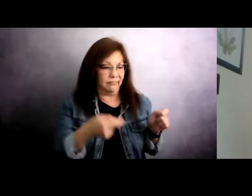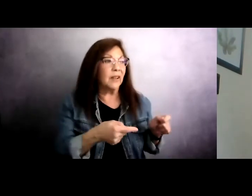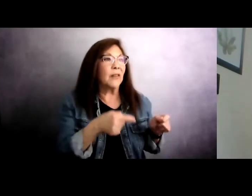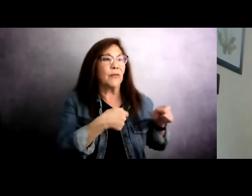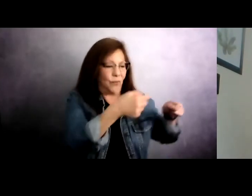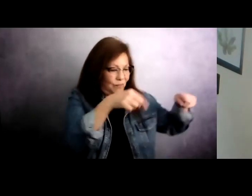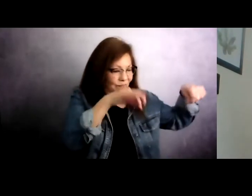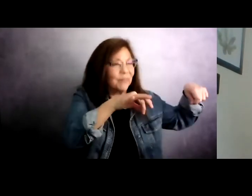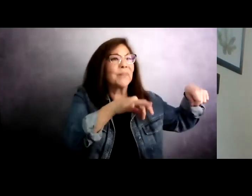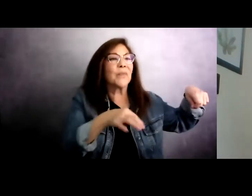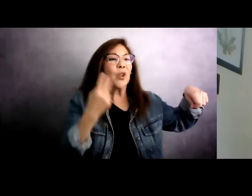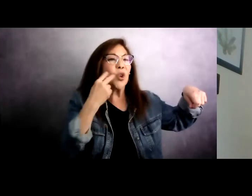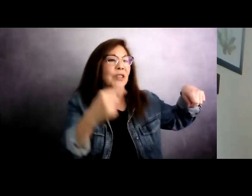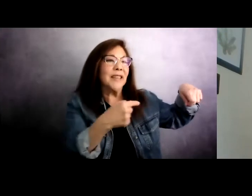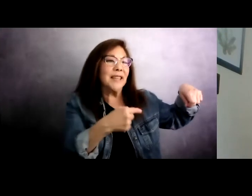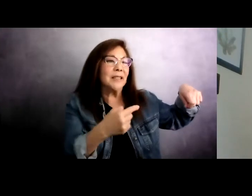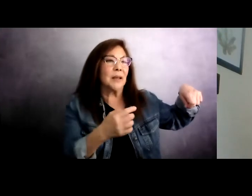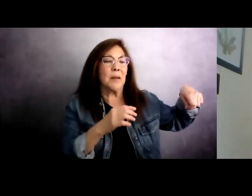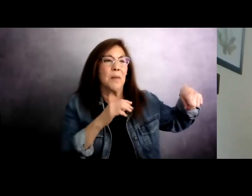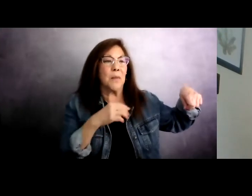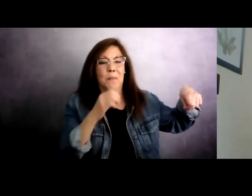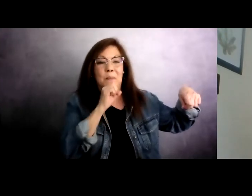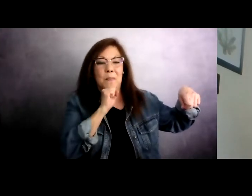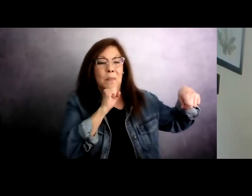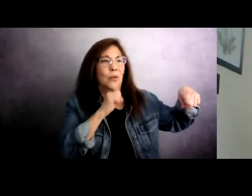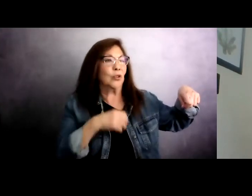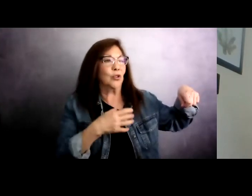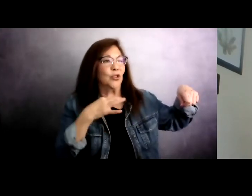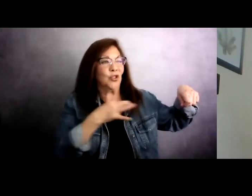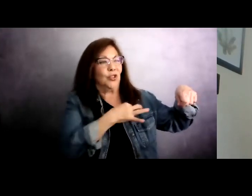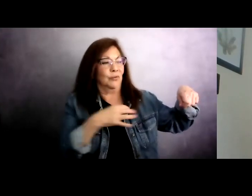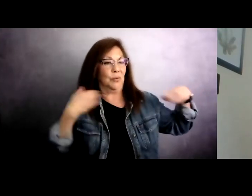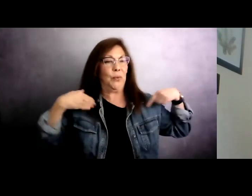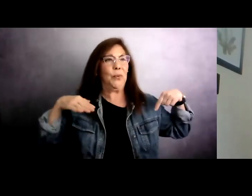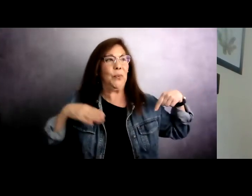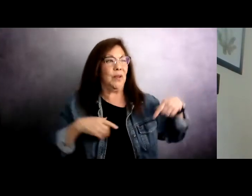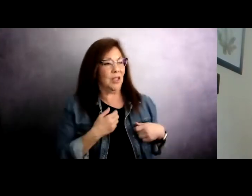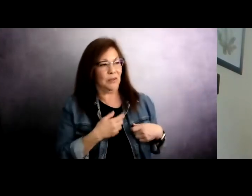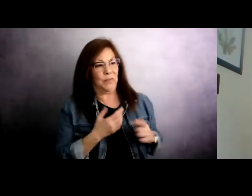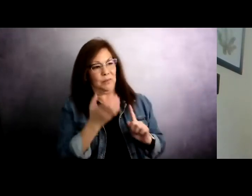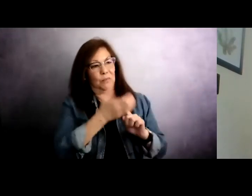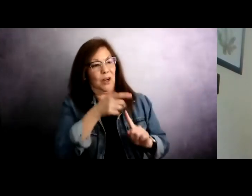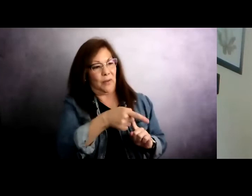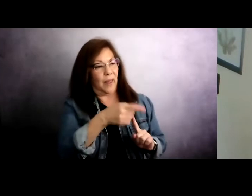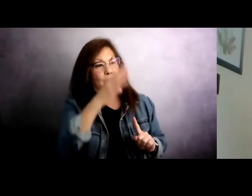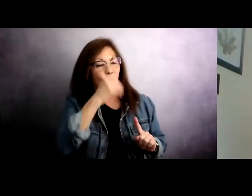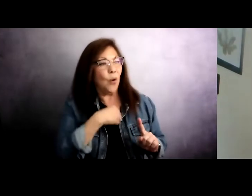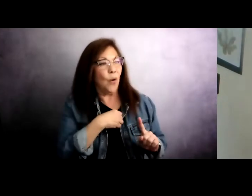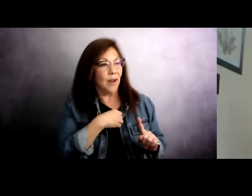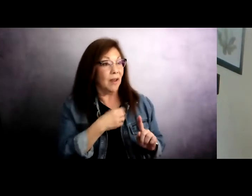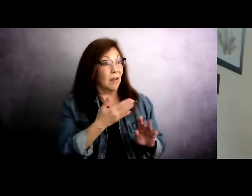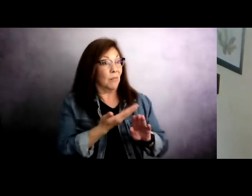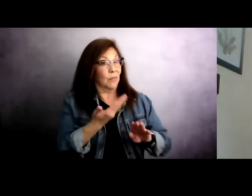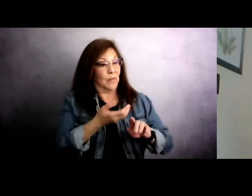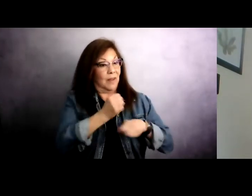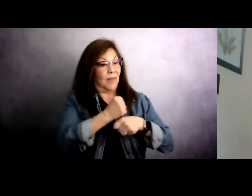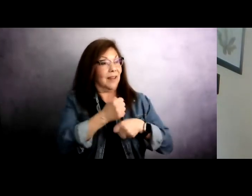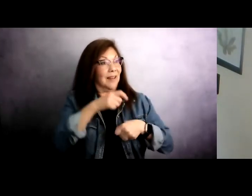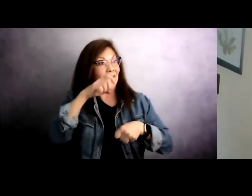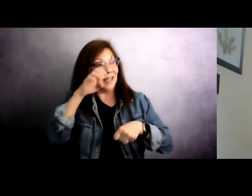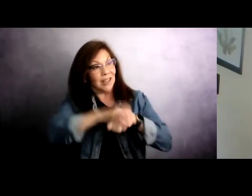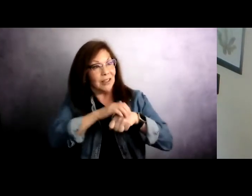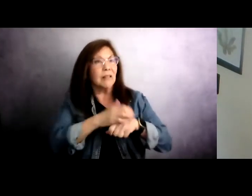He cried, opening holding up a orange shirt. Perhaps they call it now blue? Nick tried